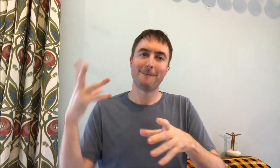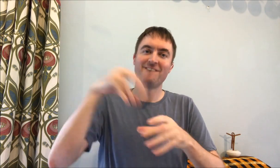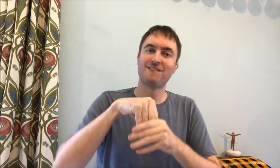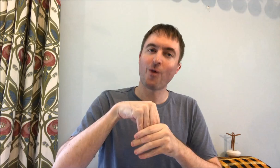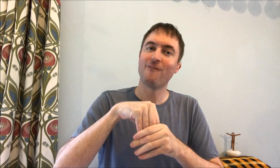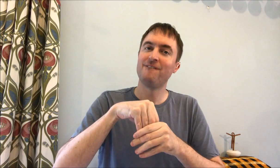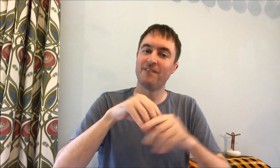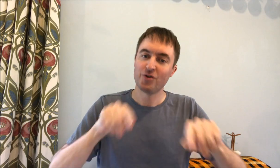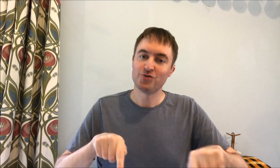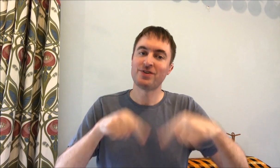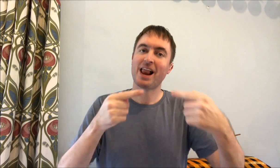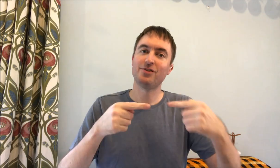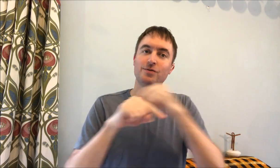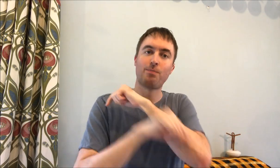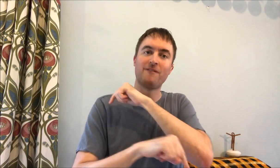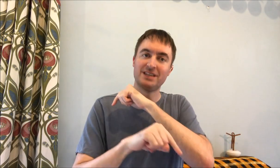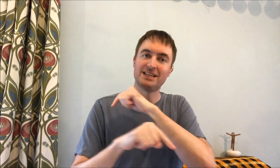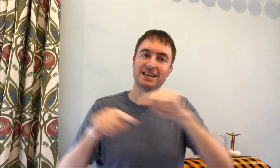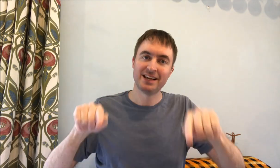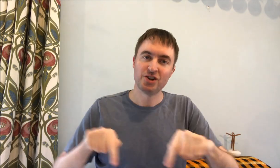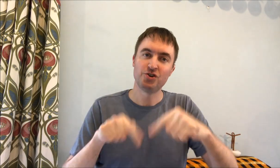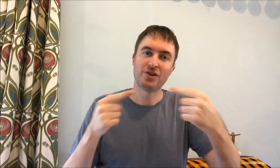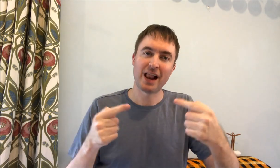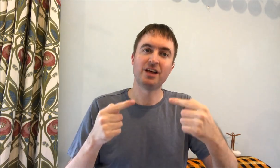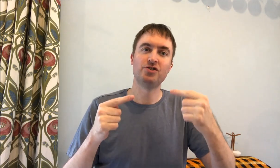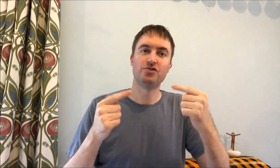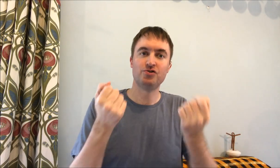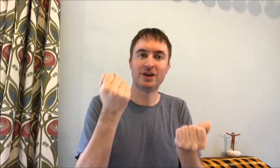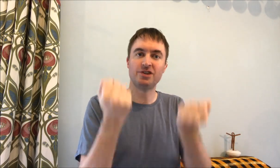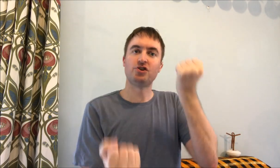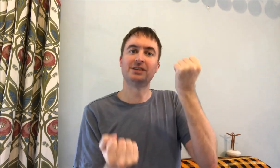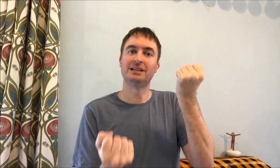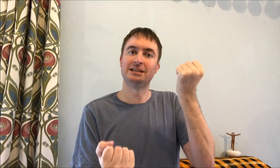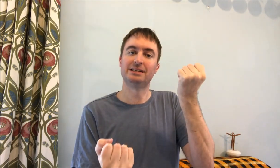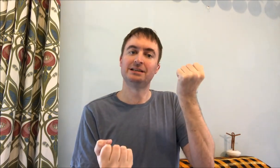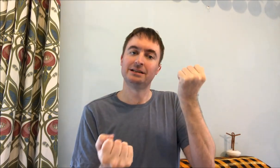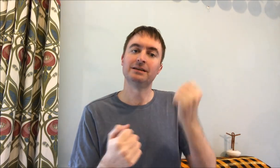that they become involved in challenging poverty and injustice.